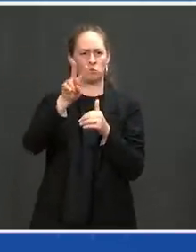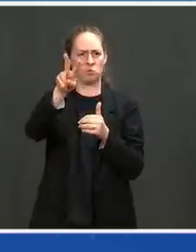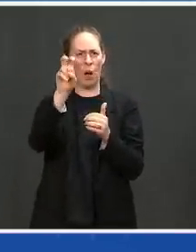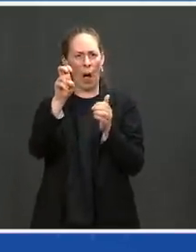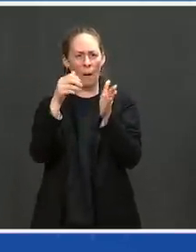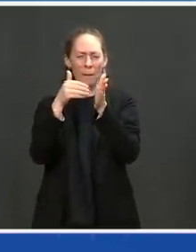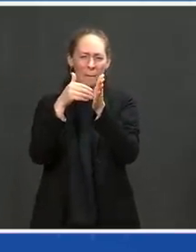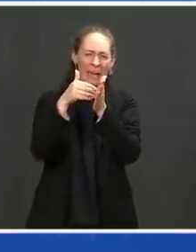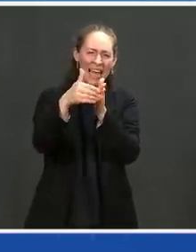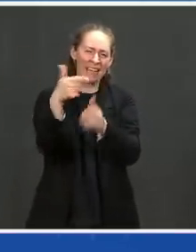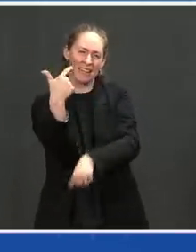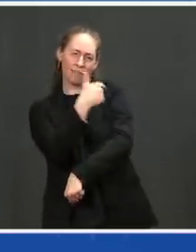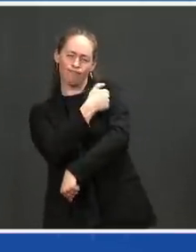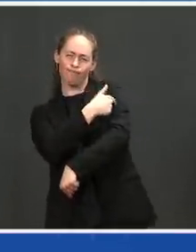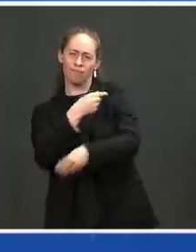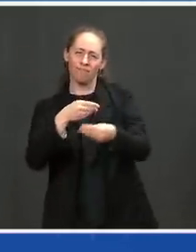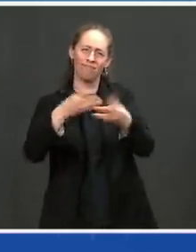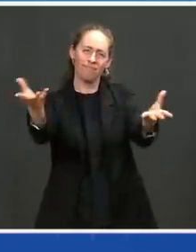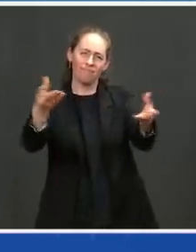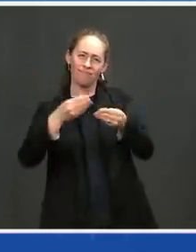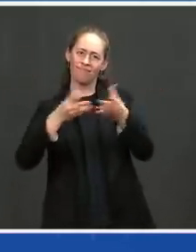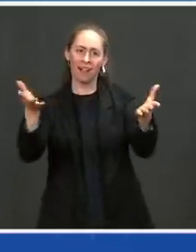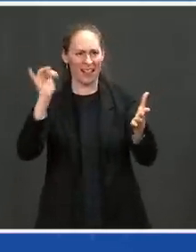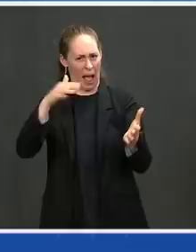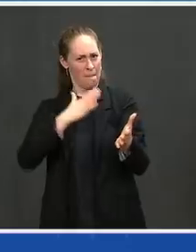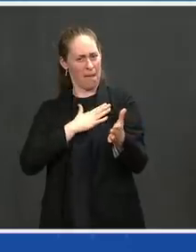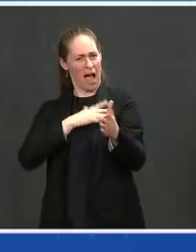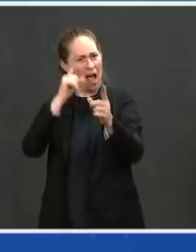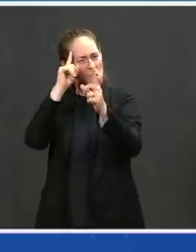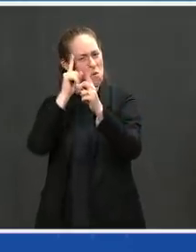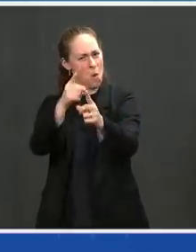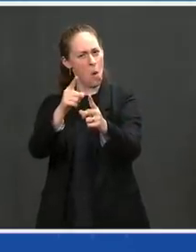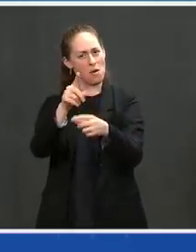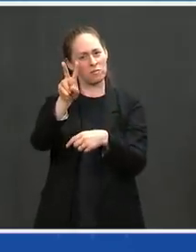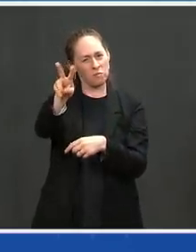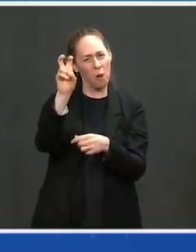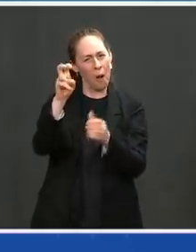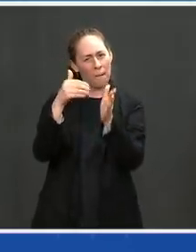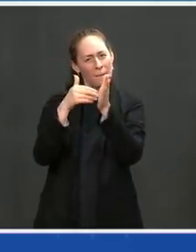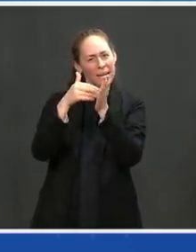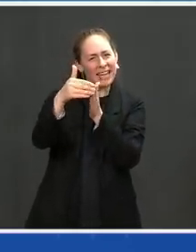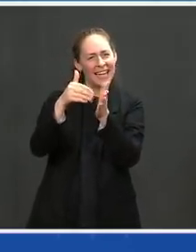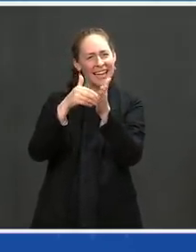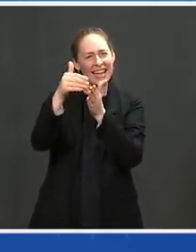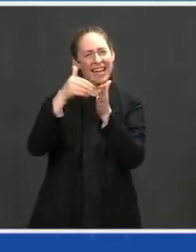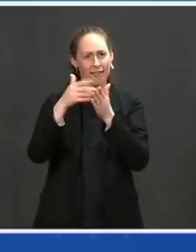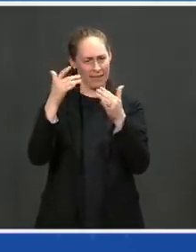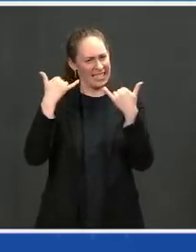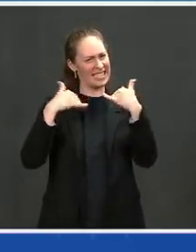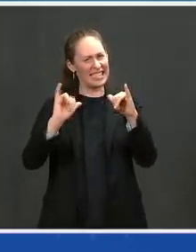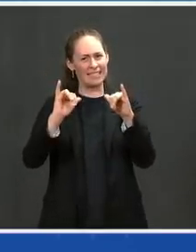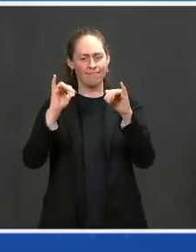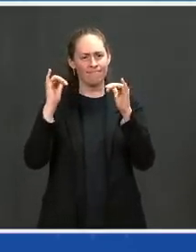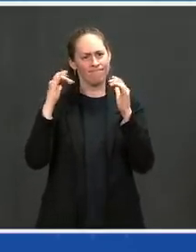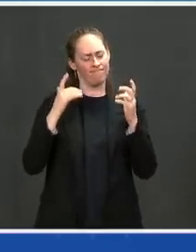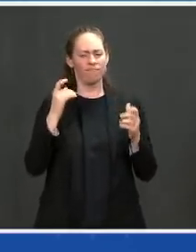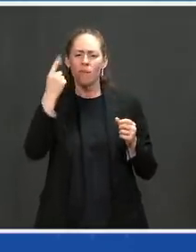That's right: 200 million shots in 100 days. I know it's ambitious, twice our original goal,